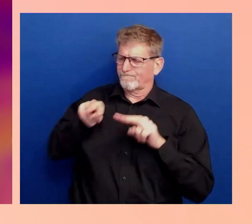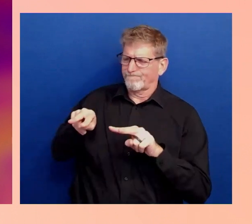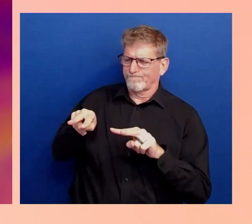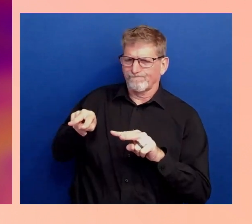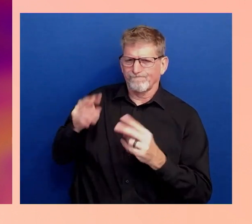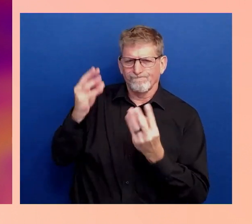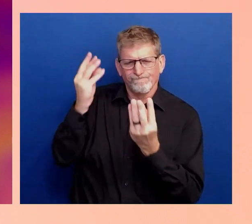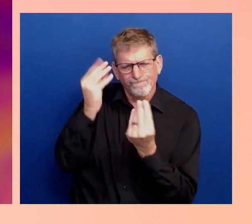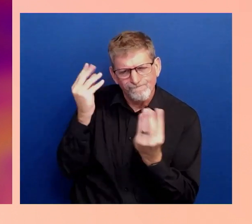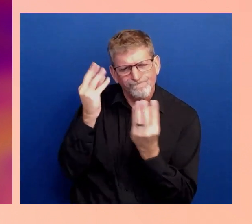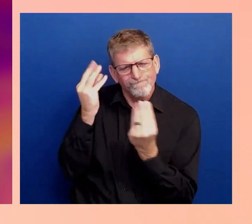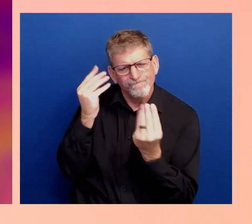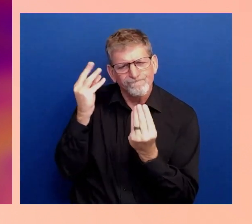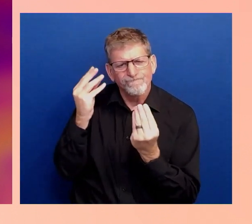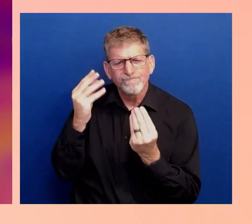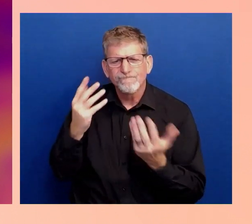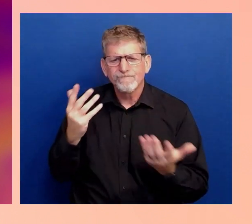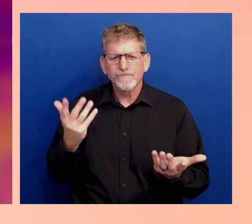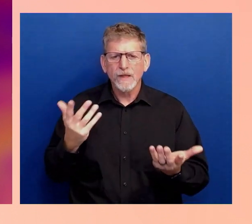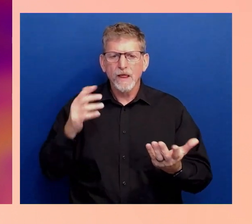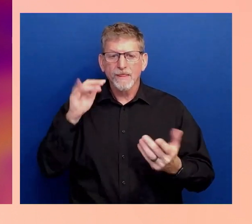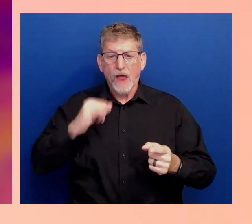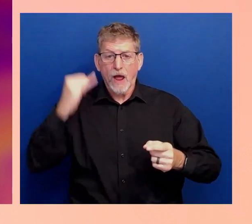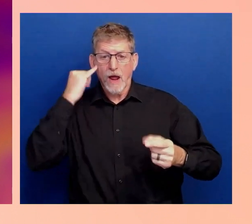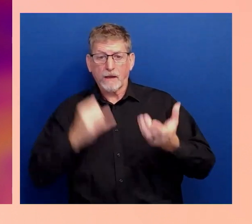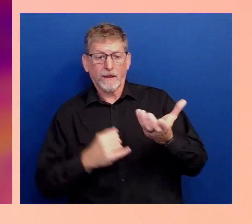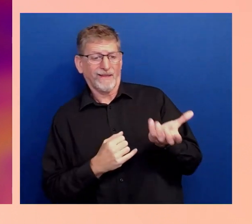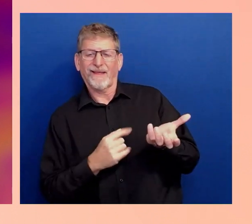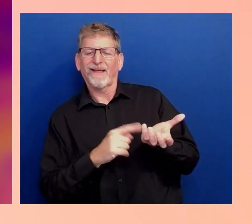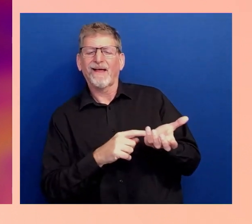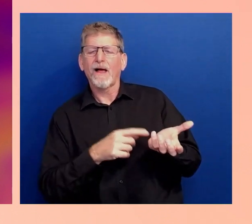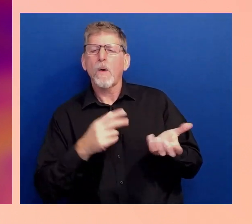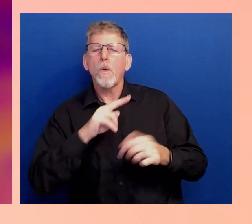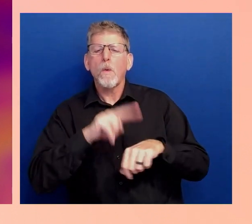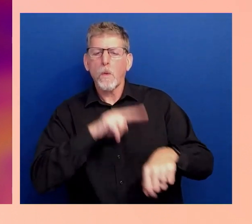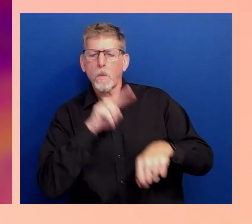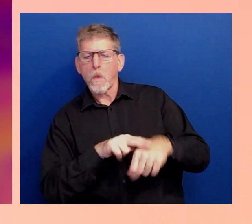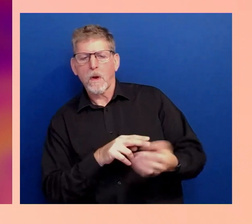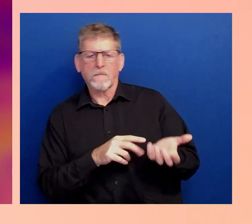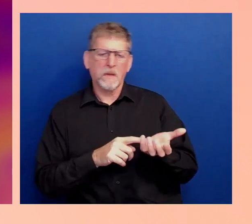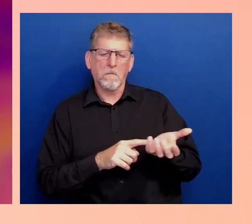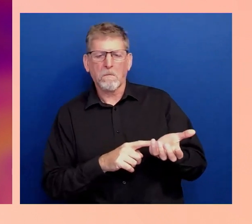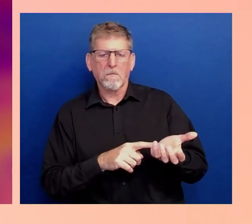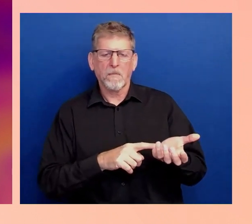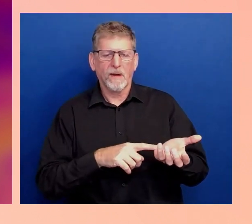normal that we've primarily designed for, and that looking at things